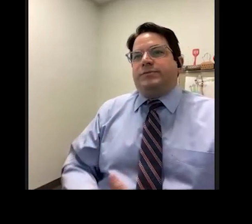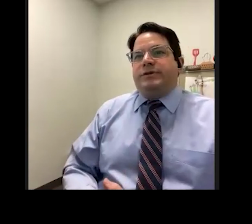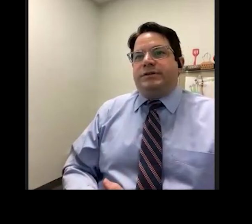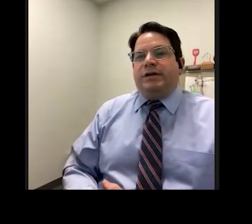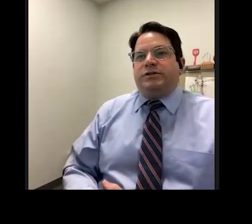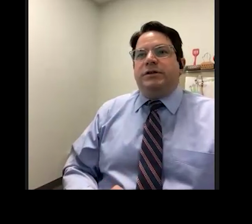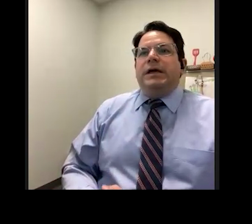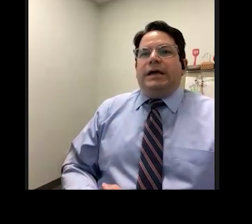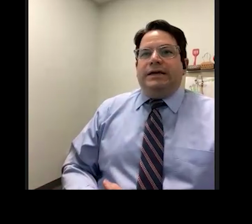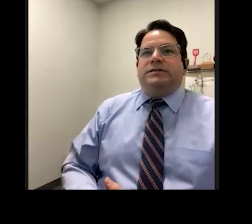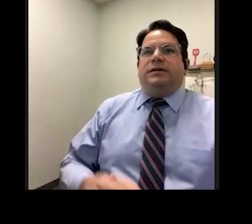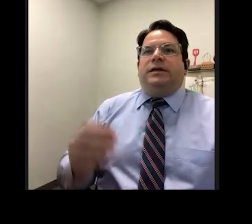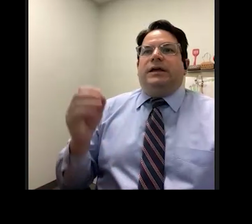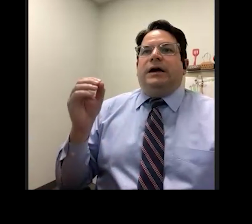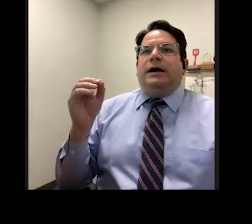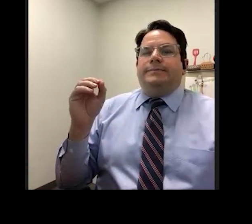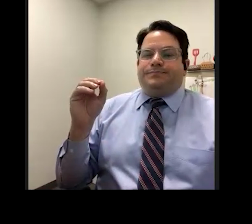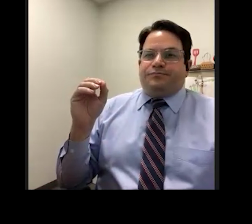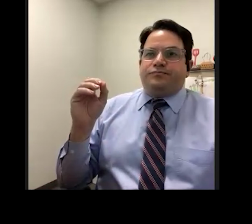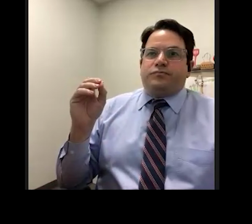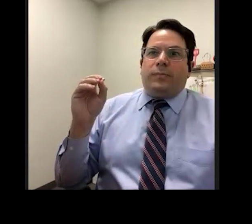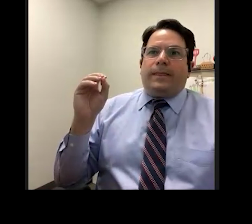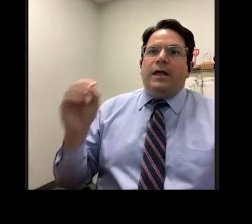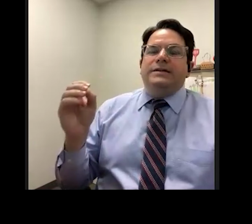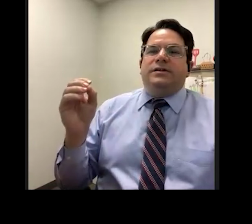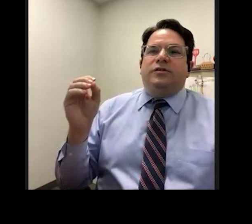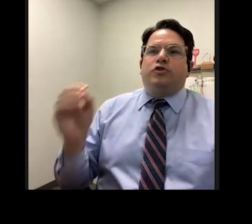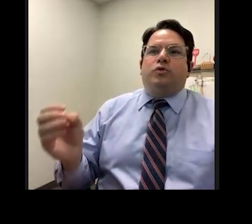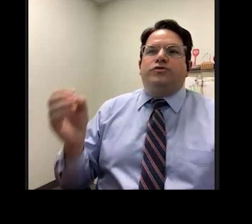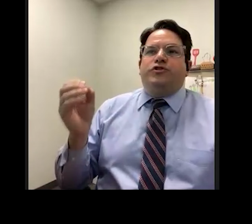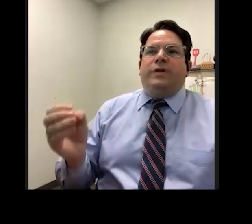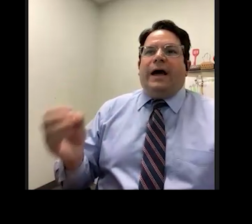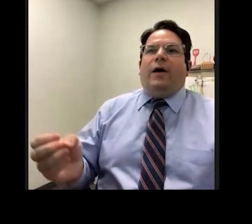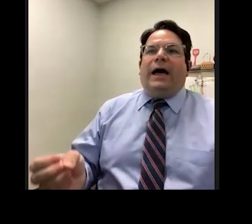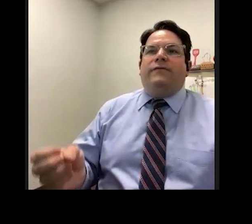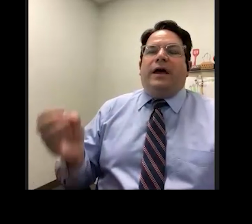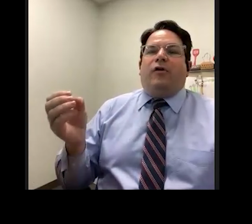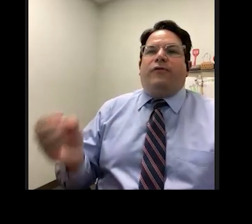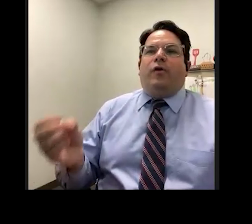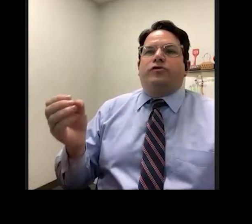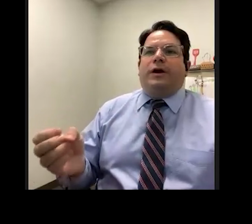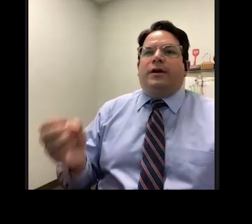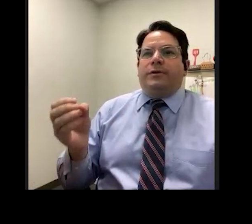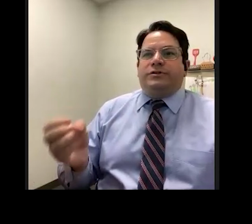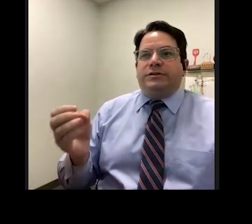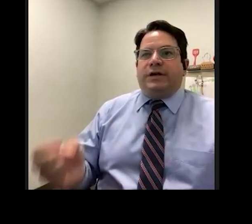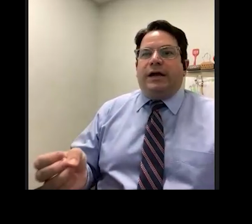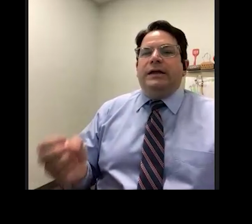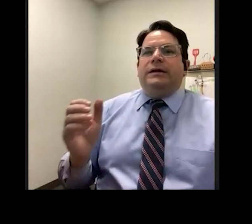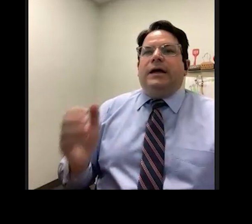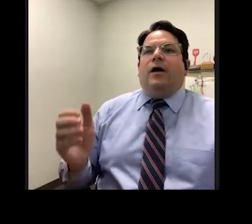I make this presentation-- is the tools you now have at our Federal Trade Commission site.